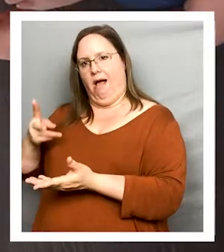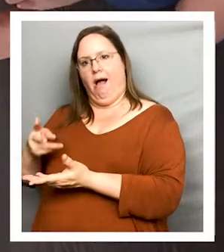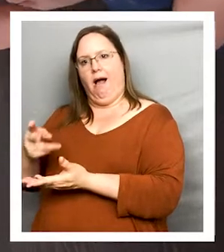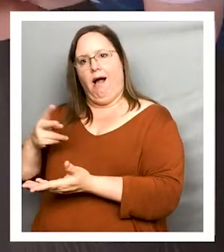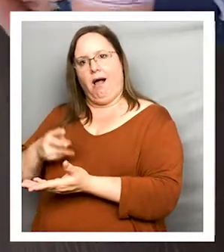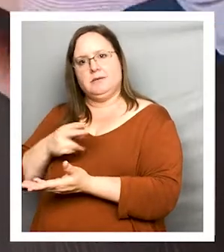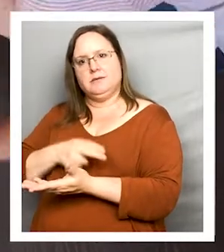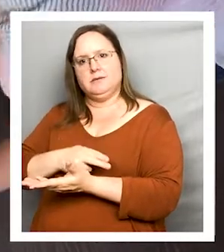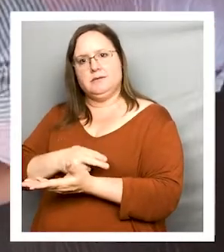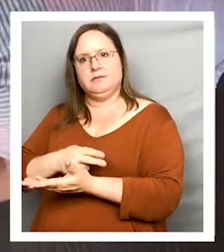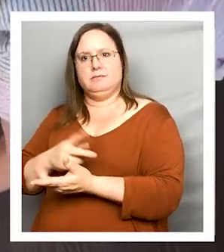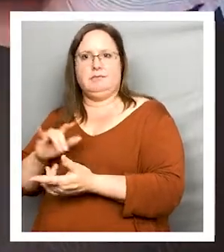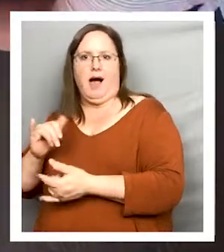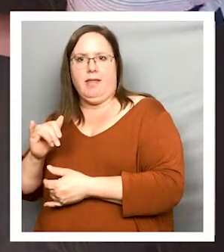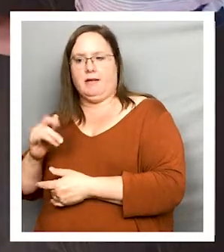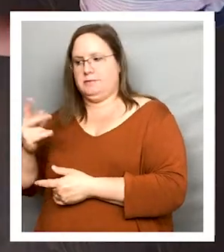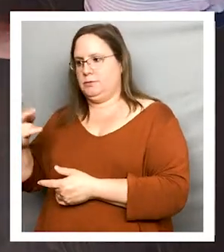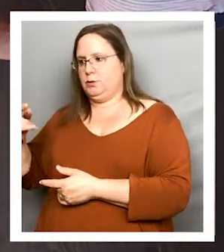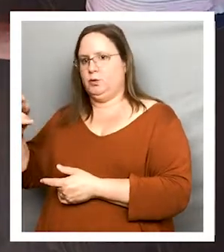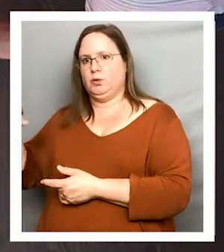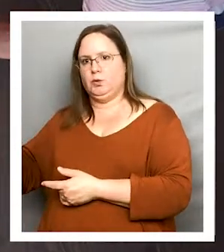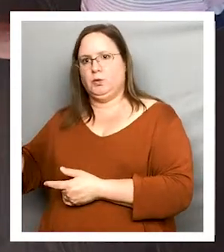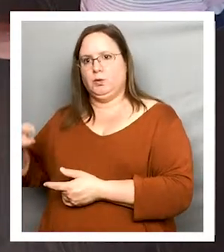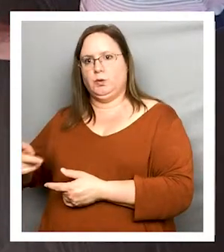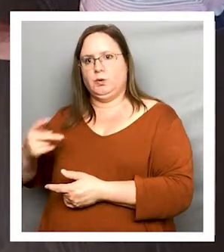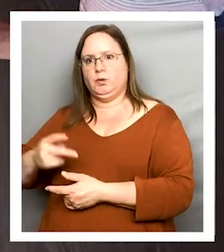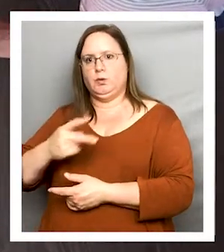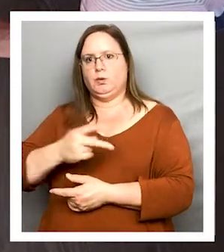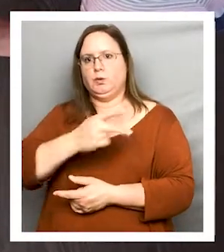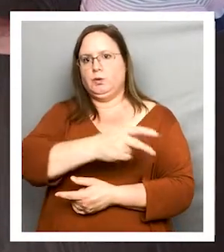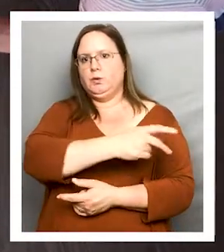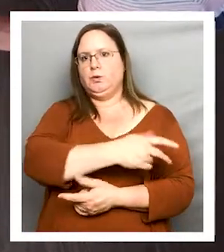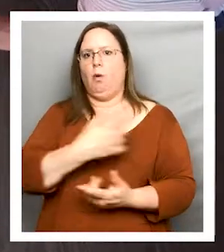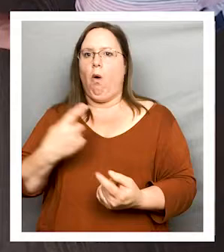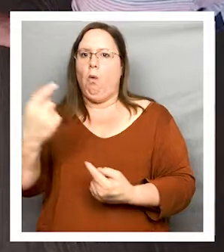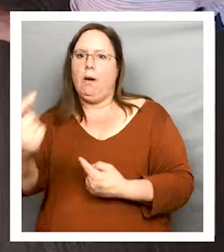spaces now fill all your egg boxes with the different